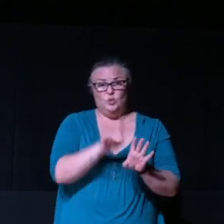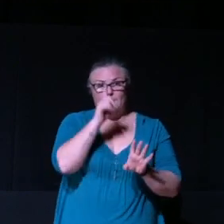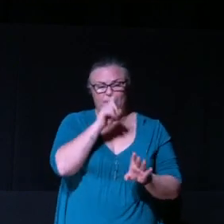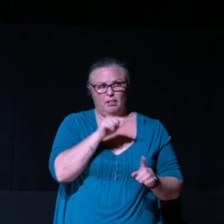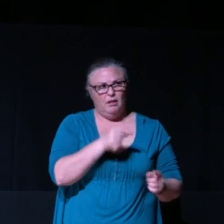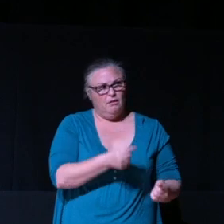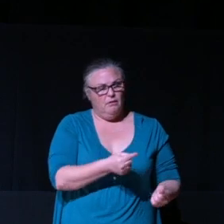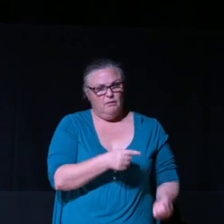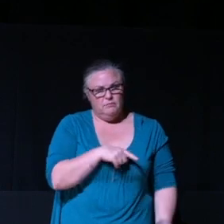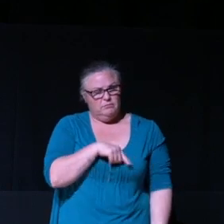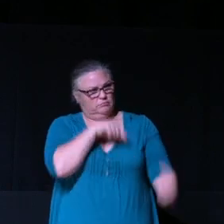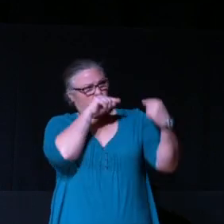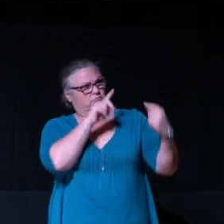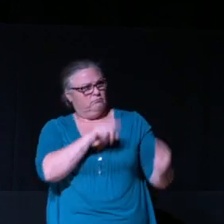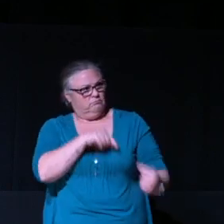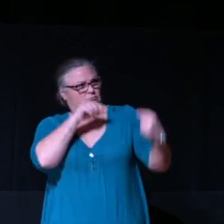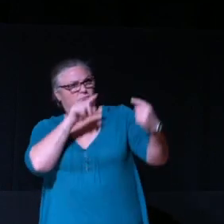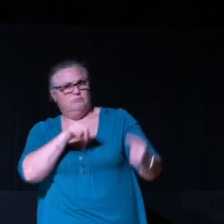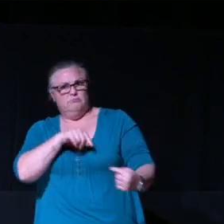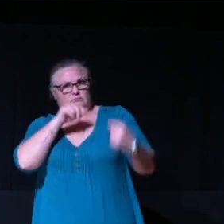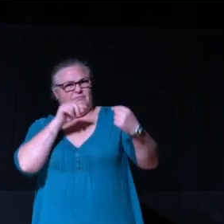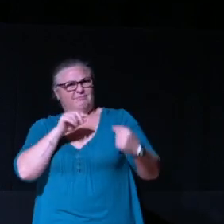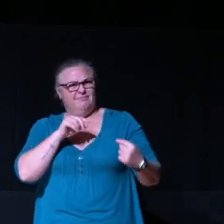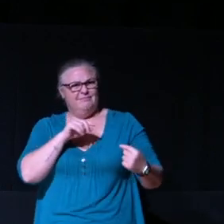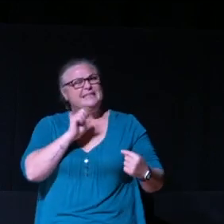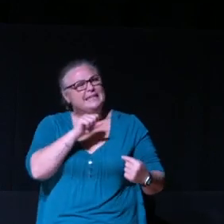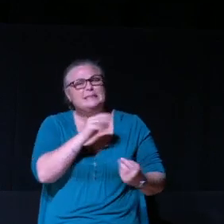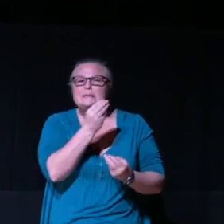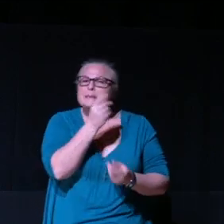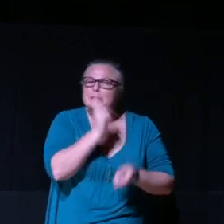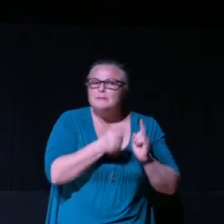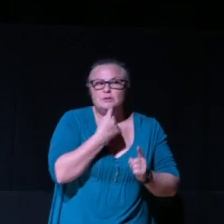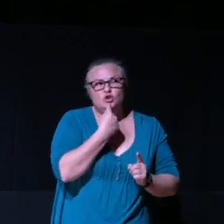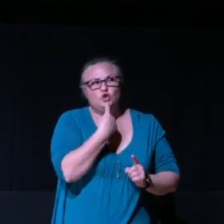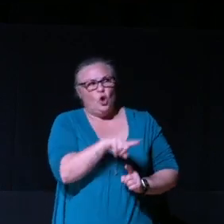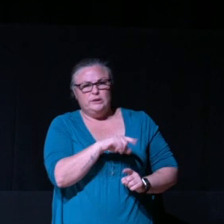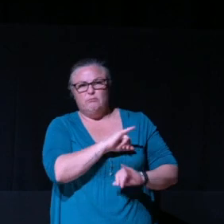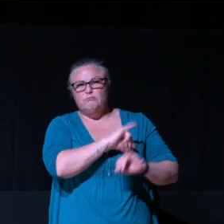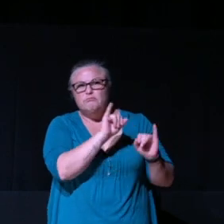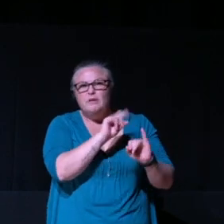those things and yes there are toxic elements but also maybe there's bits of the useful. And it's, I know you want